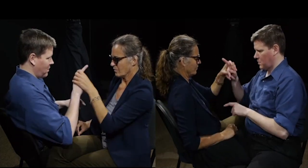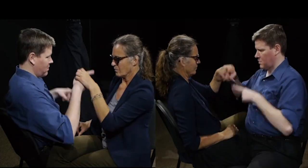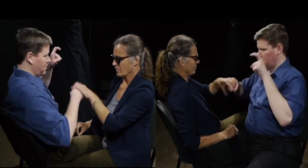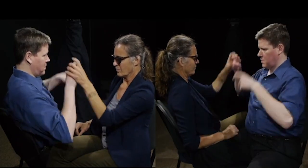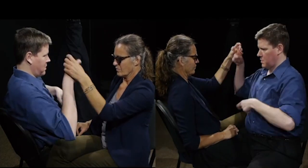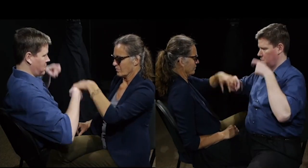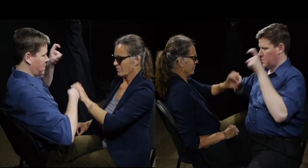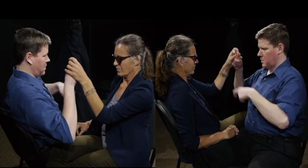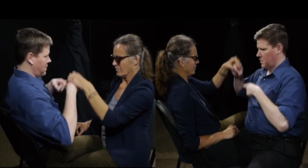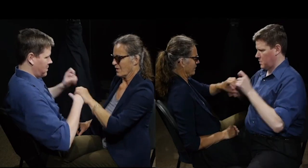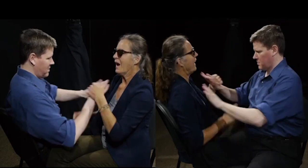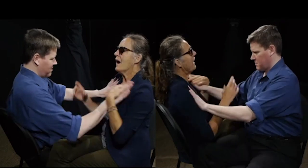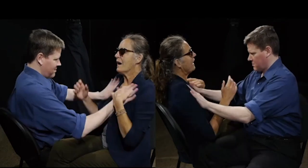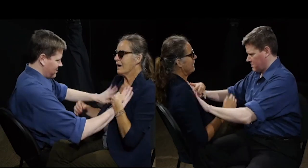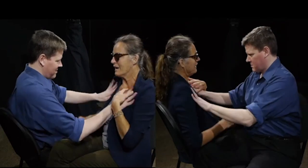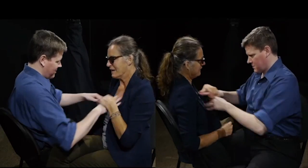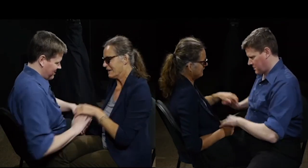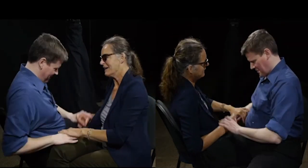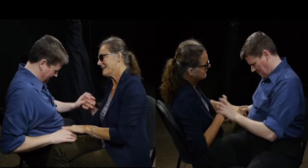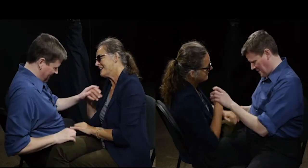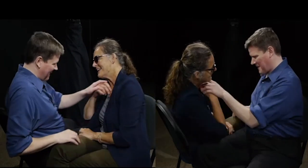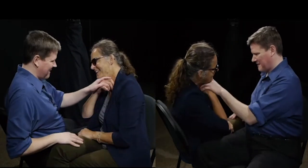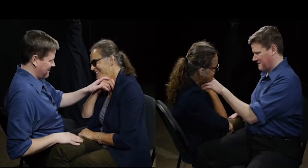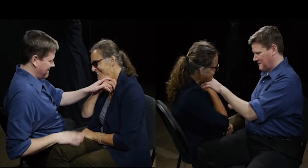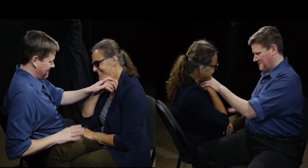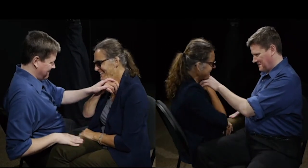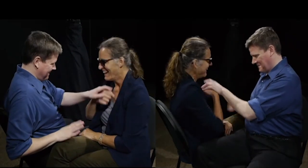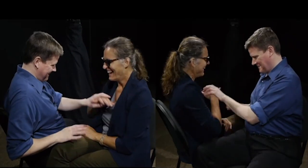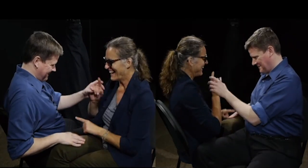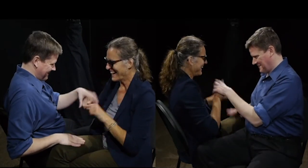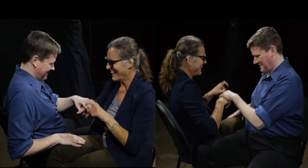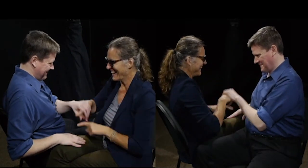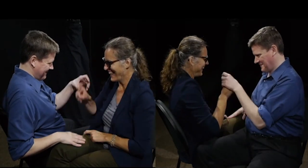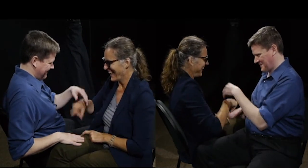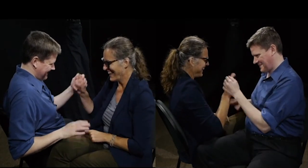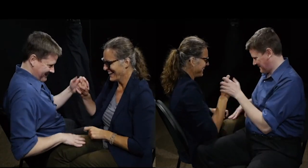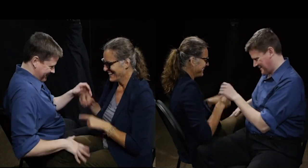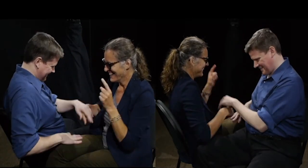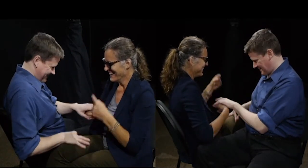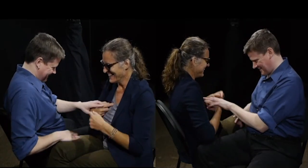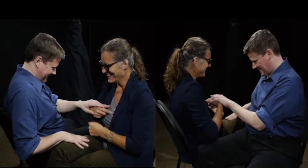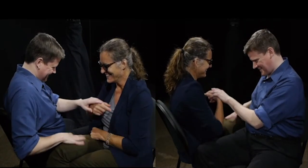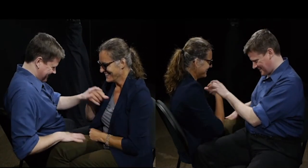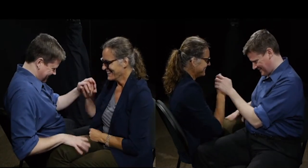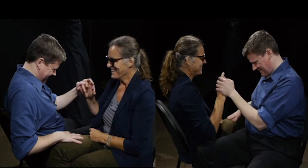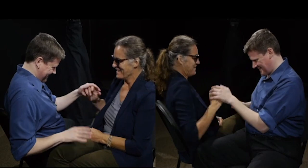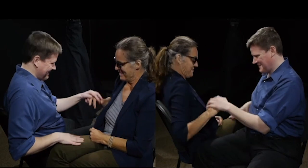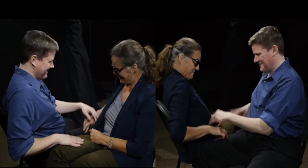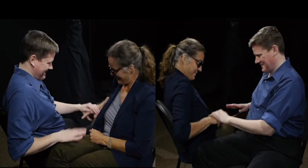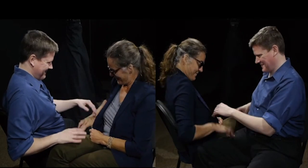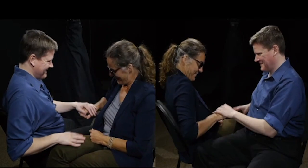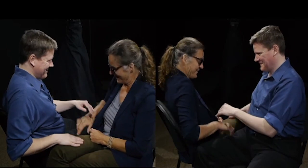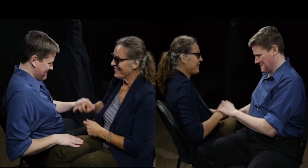[John] How about "run" like this, where each finger represents a pumping leg? [Jelica] That just feels so wrong! You can express that same idea in Protactile,